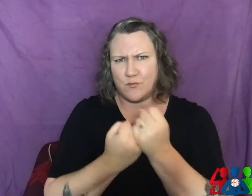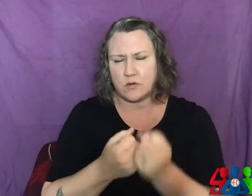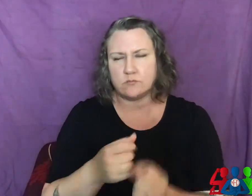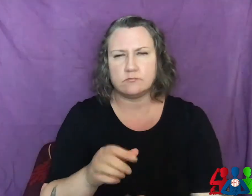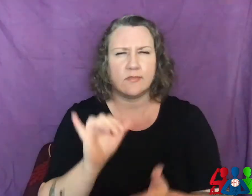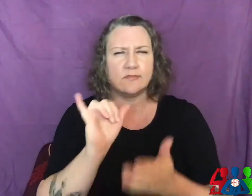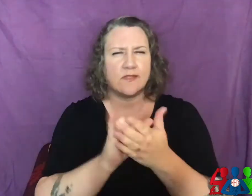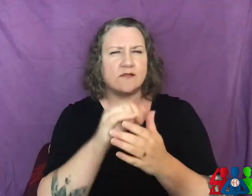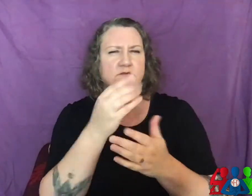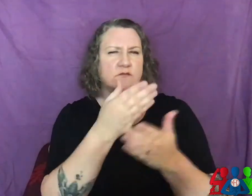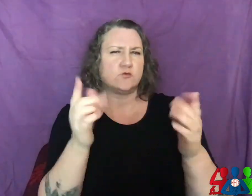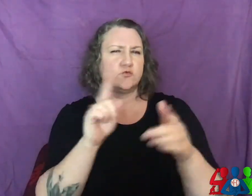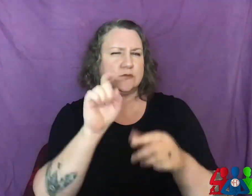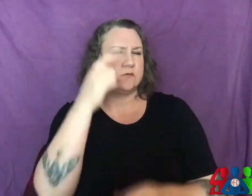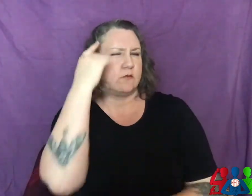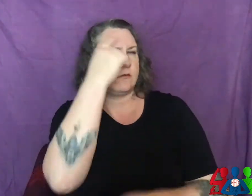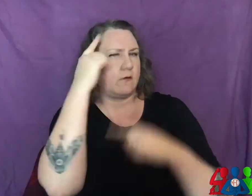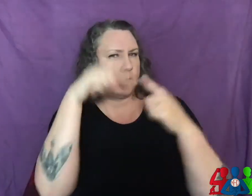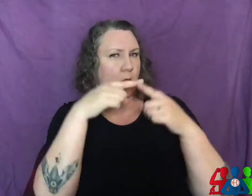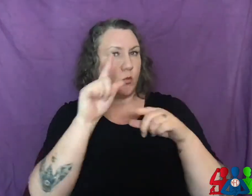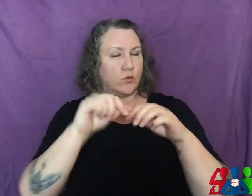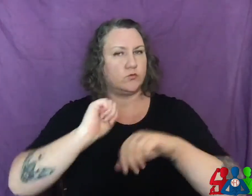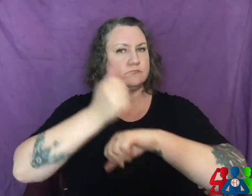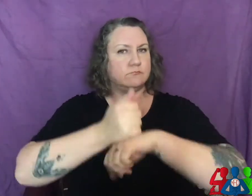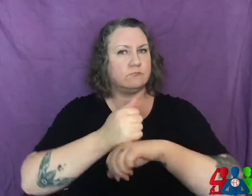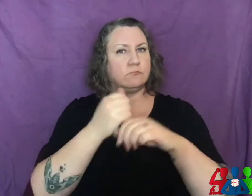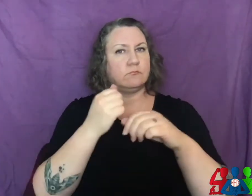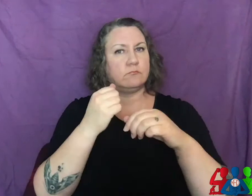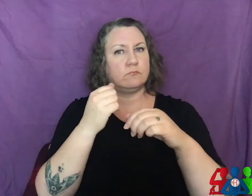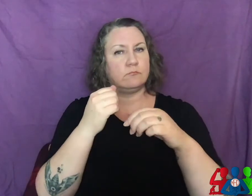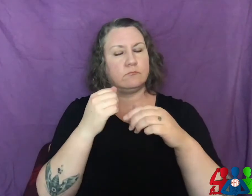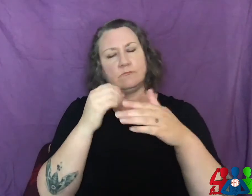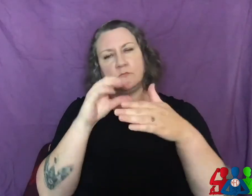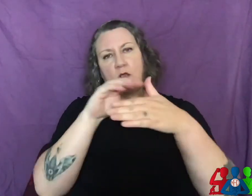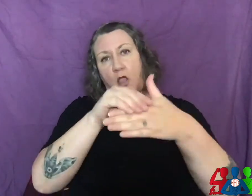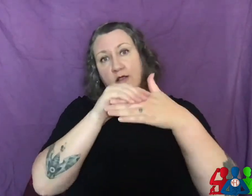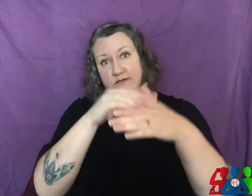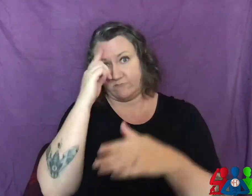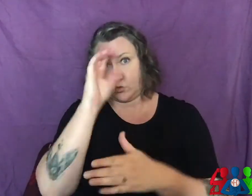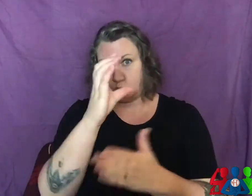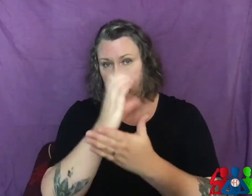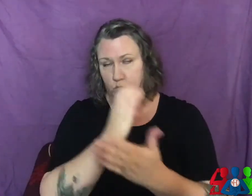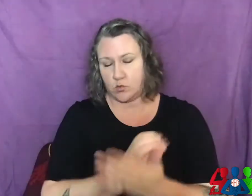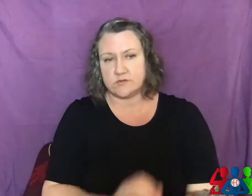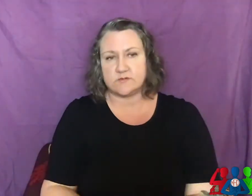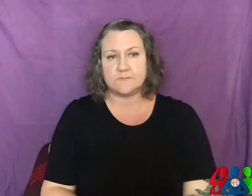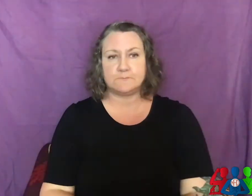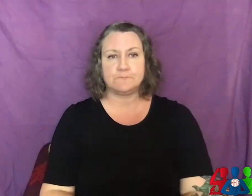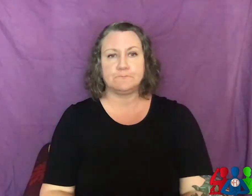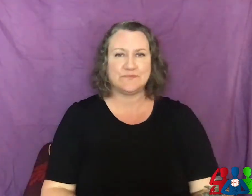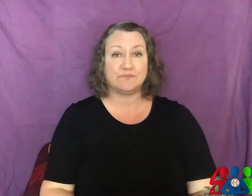through video chats or other methods. This is something that we need to consider when we're